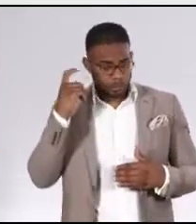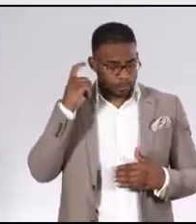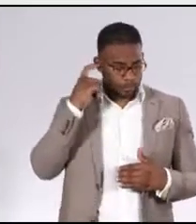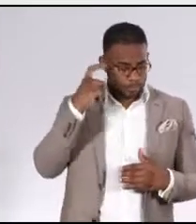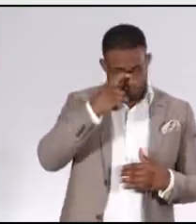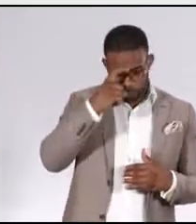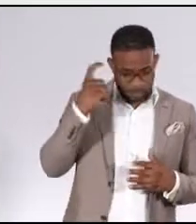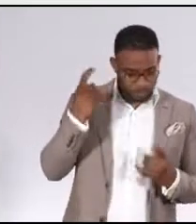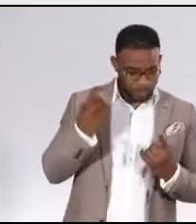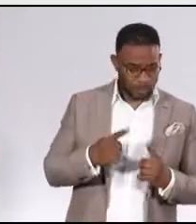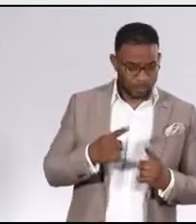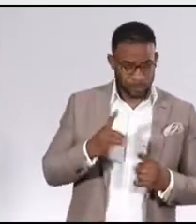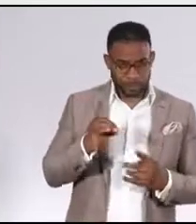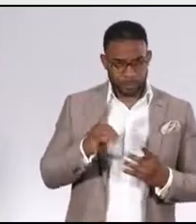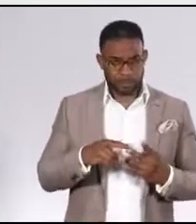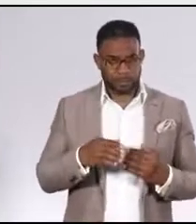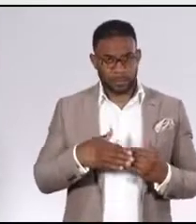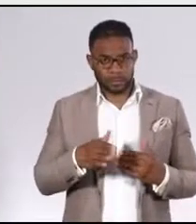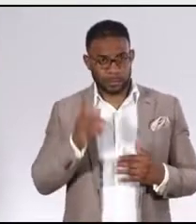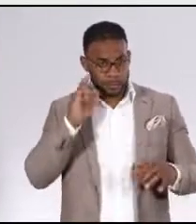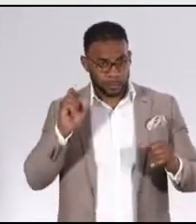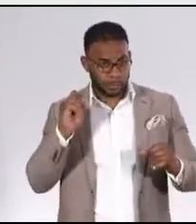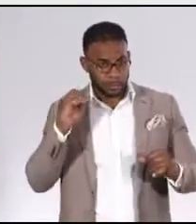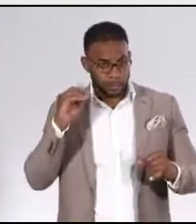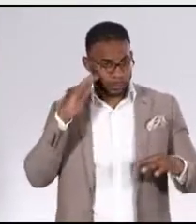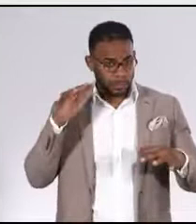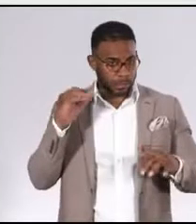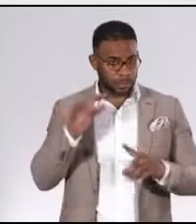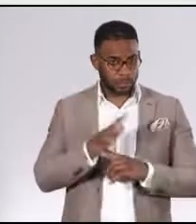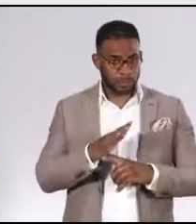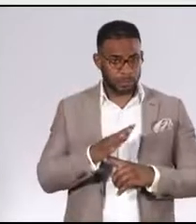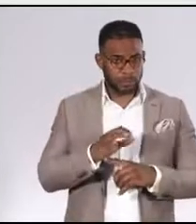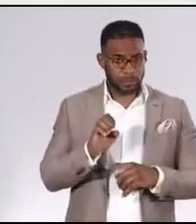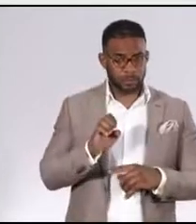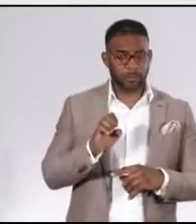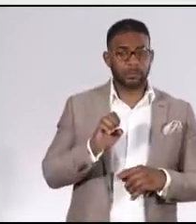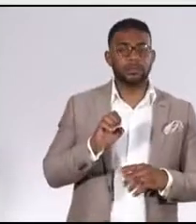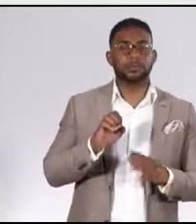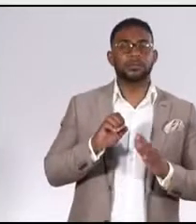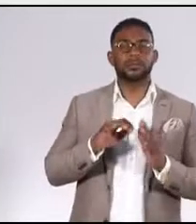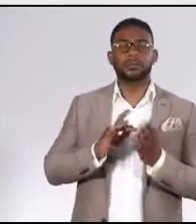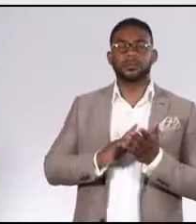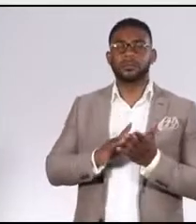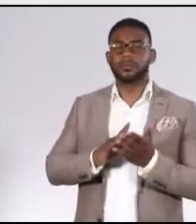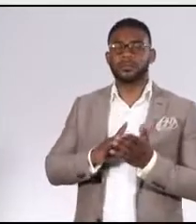d post loud noise exposure, e medication that was toxic to the ear,